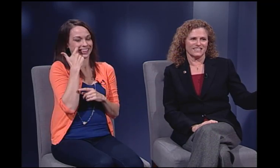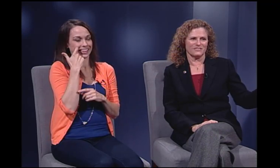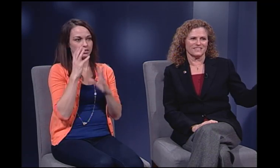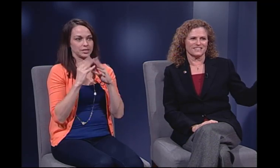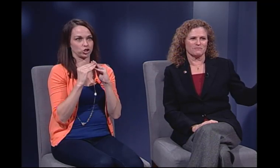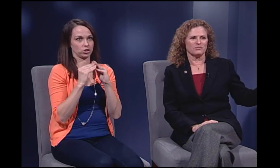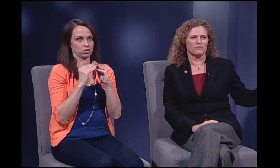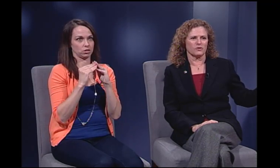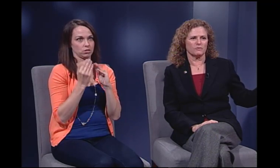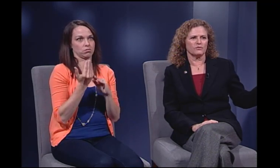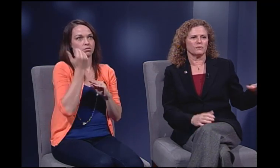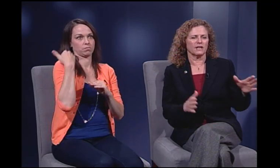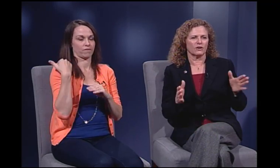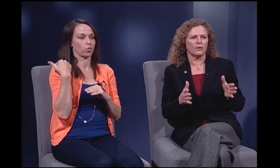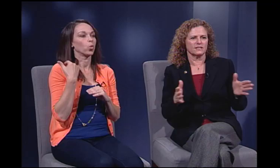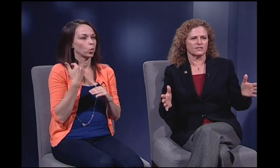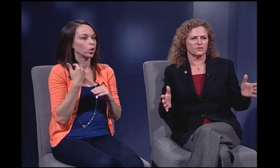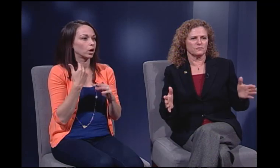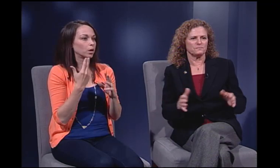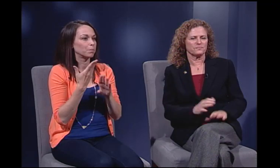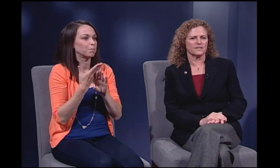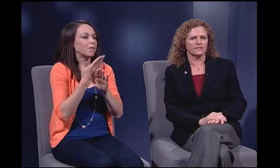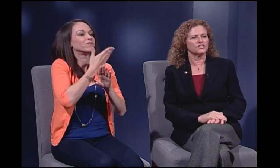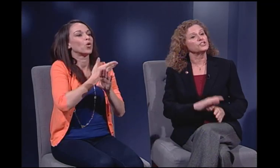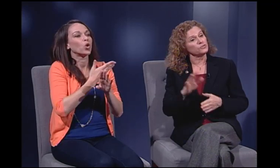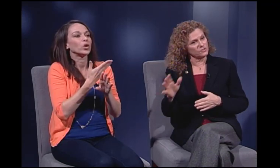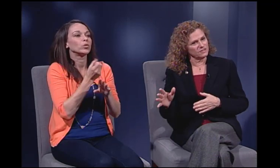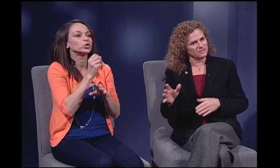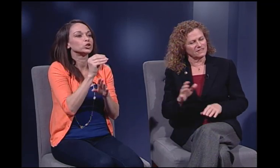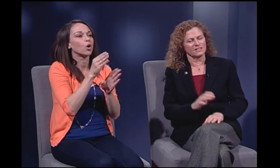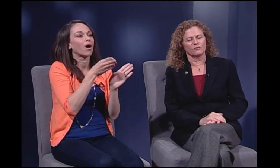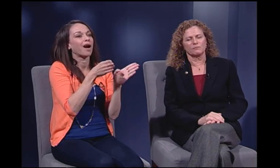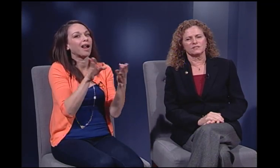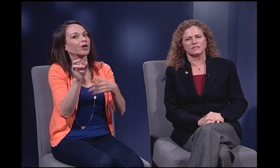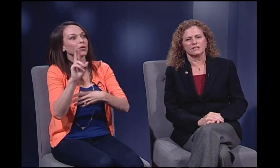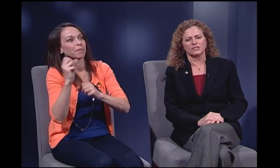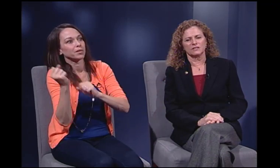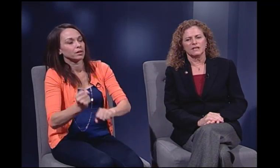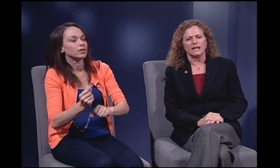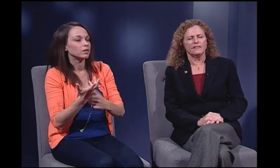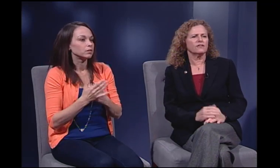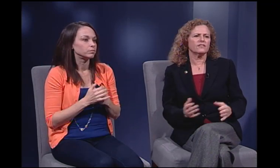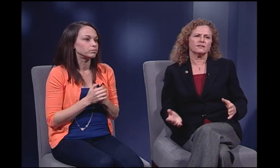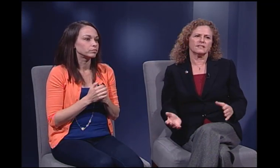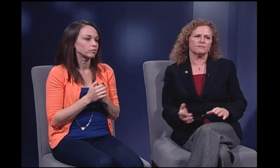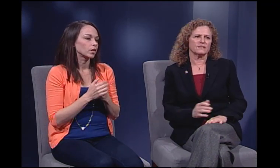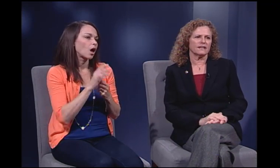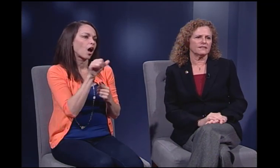It was before, before we got quite so skewed in our representation and there are other examples I could think